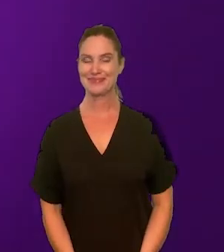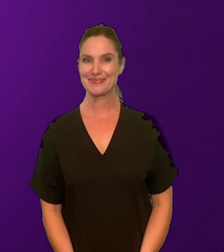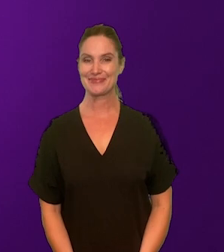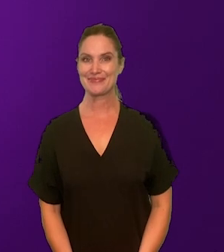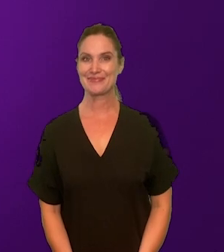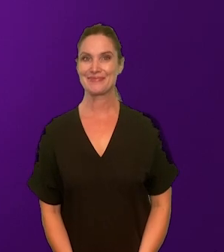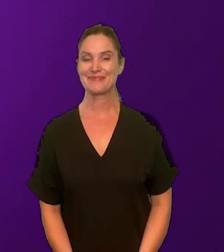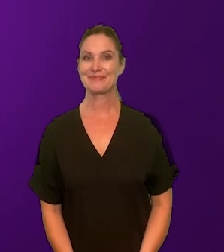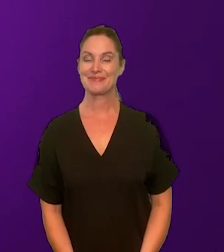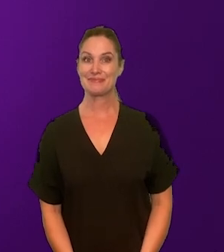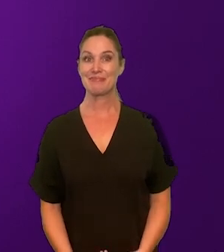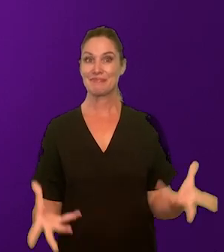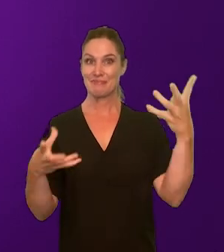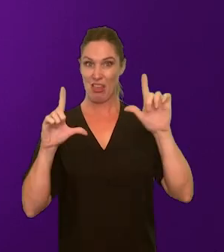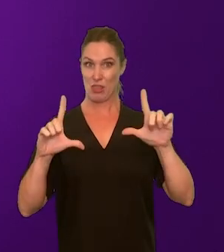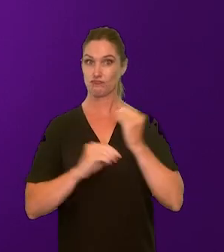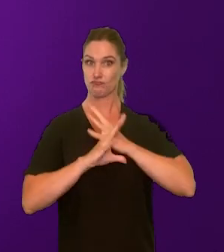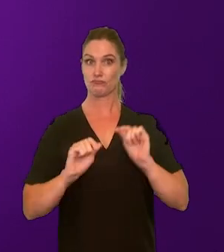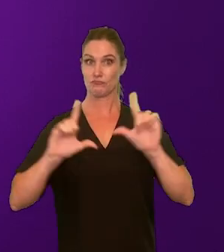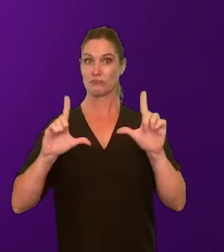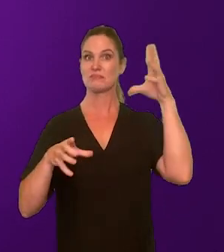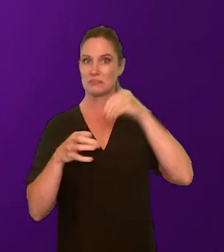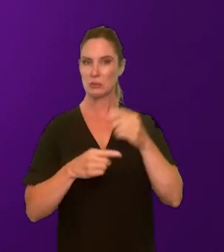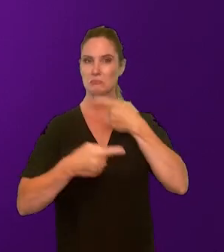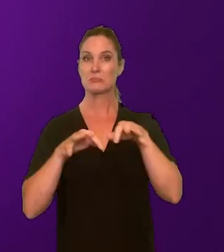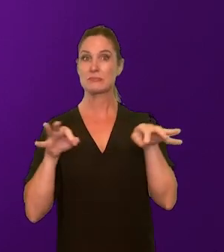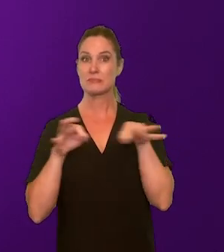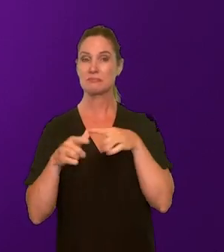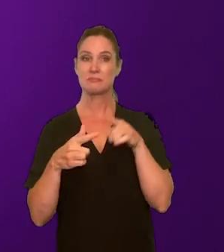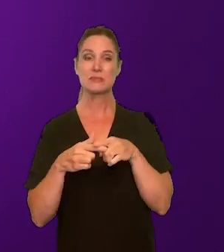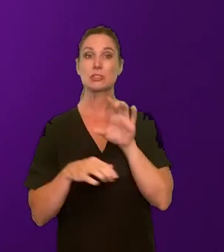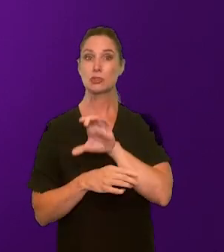This screening includes sign interpretation, closed captions and audio description.